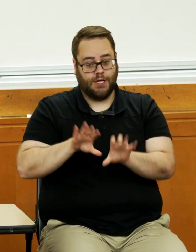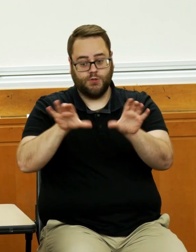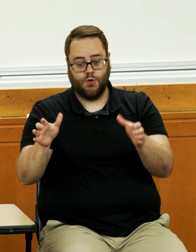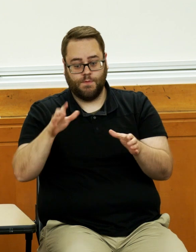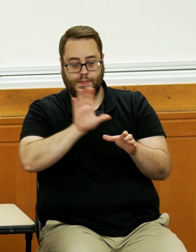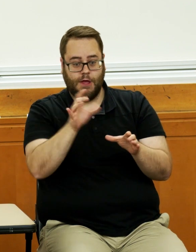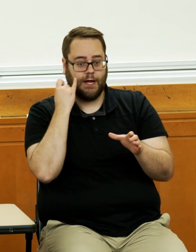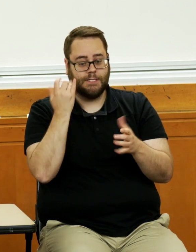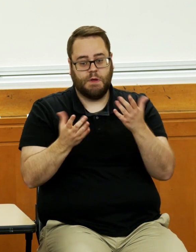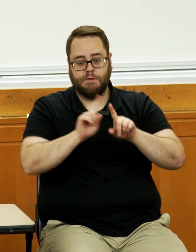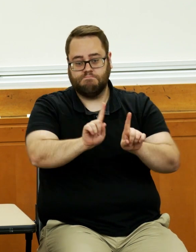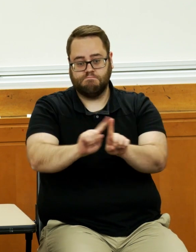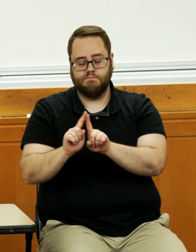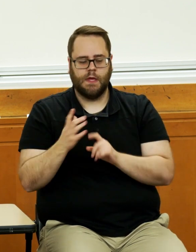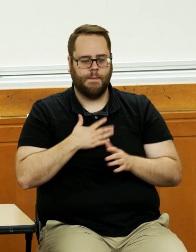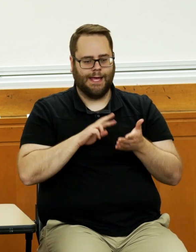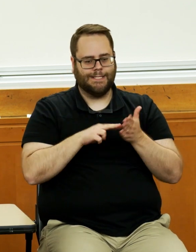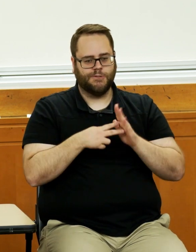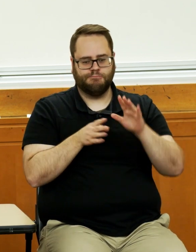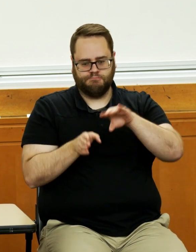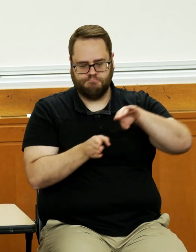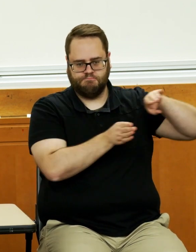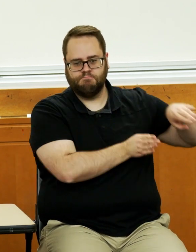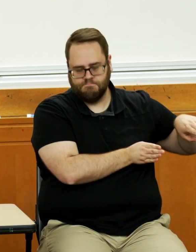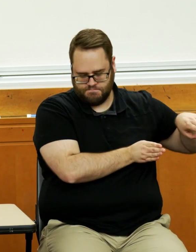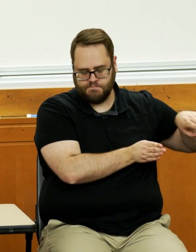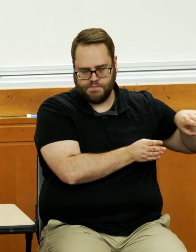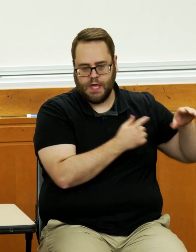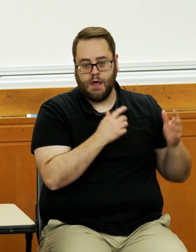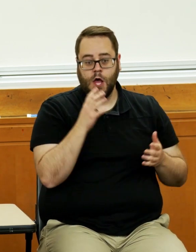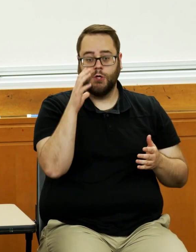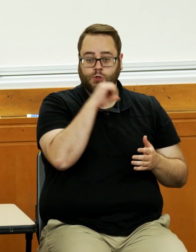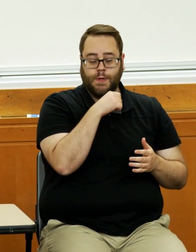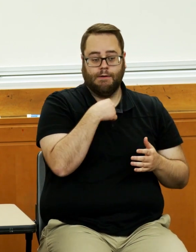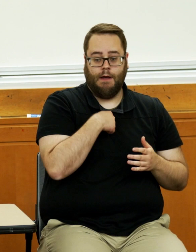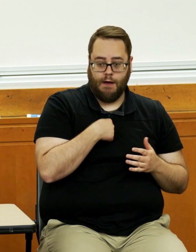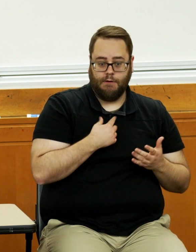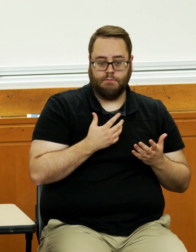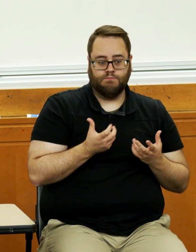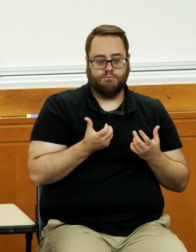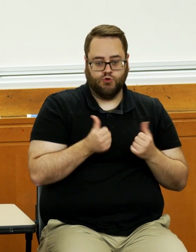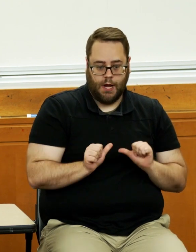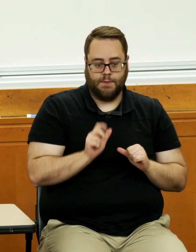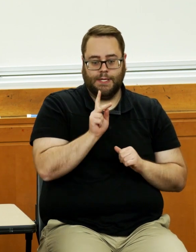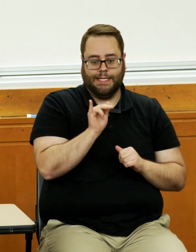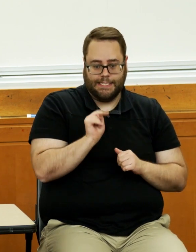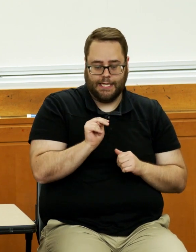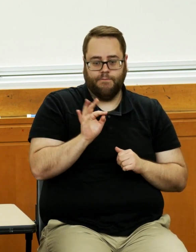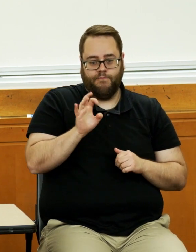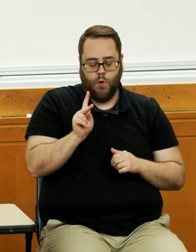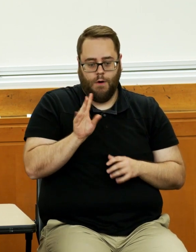My own intentions aside, assuming I am or at least try to be “kinfolk”, the symposium controversy